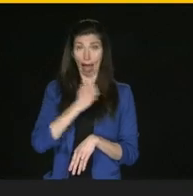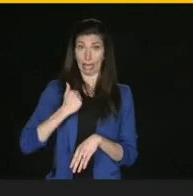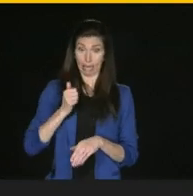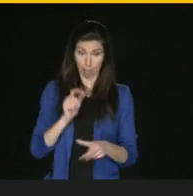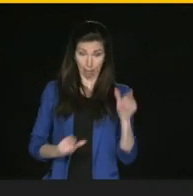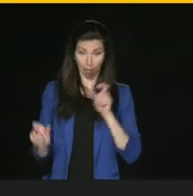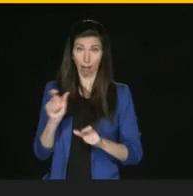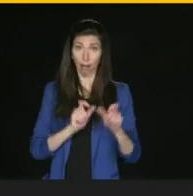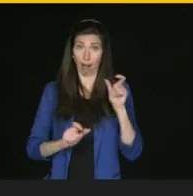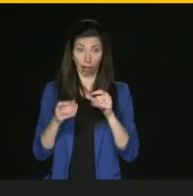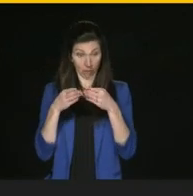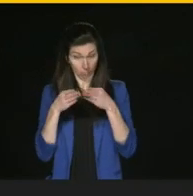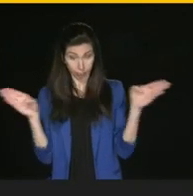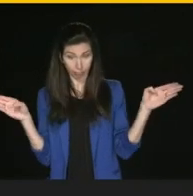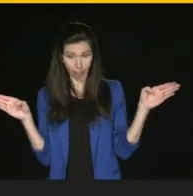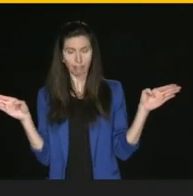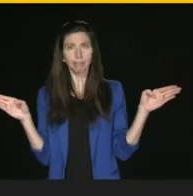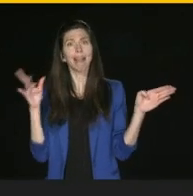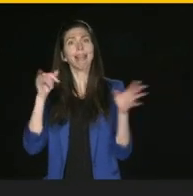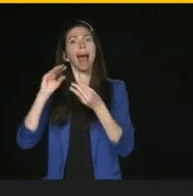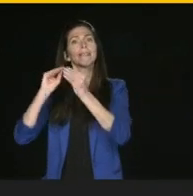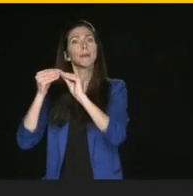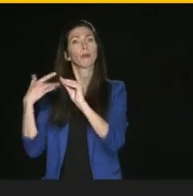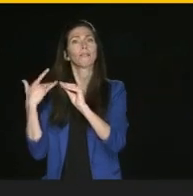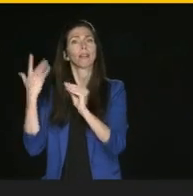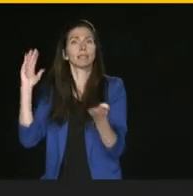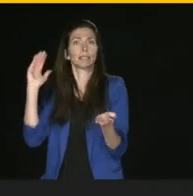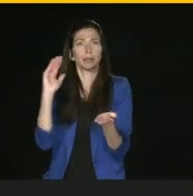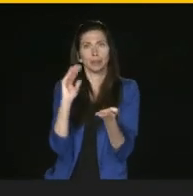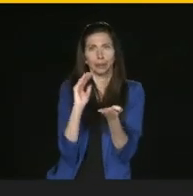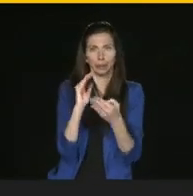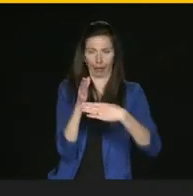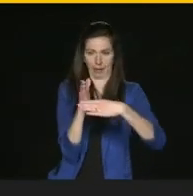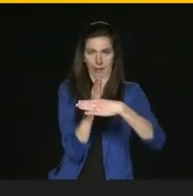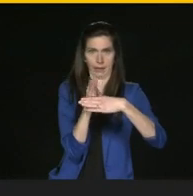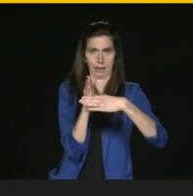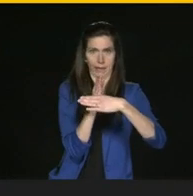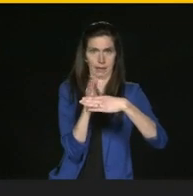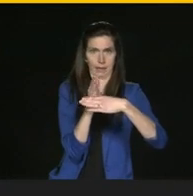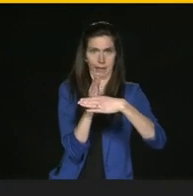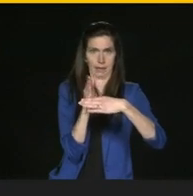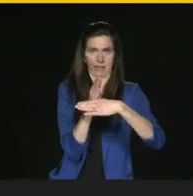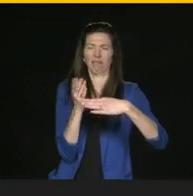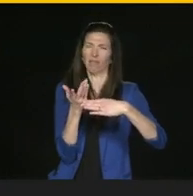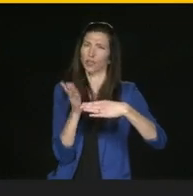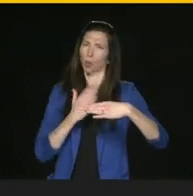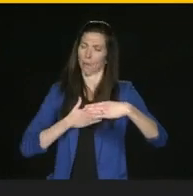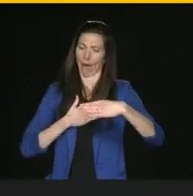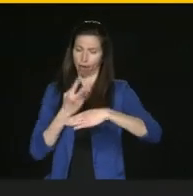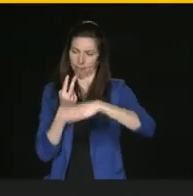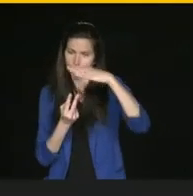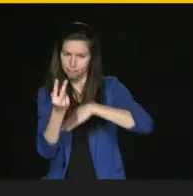WAY, OF COURSE THAT MAY REDUCE THAT.